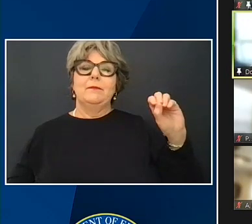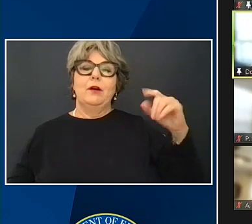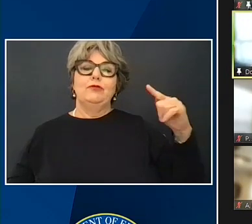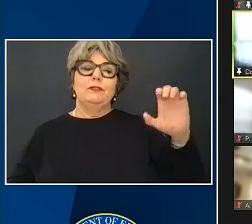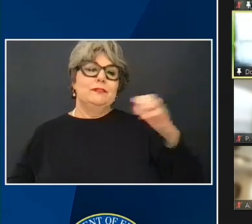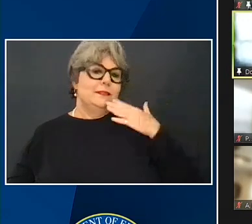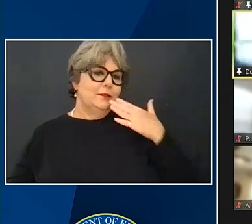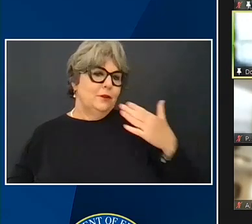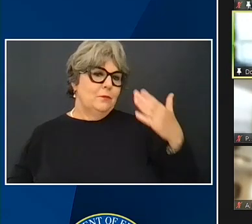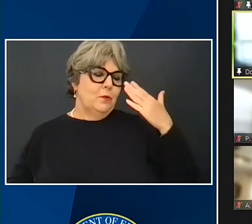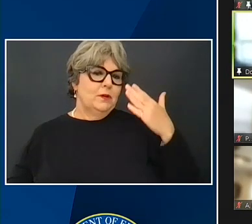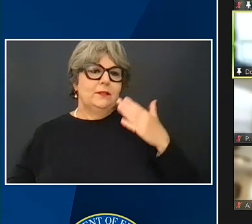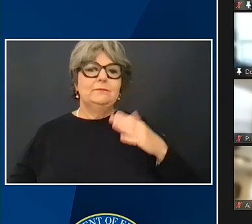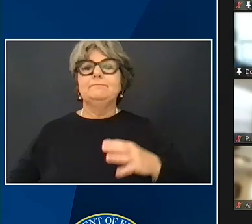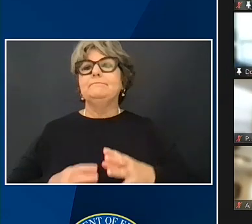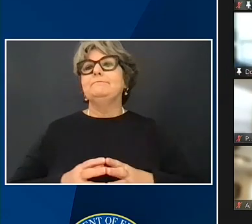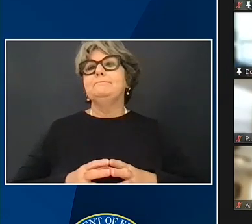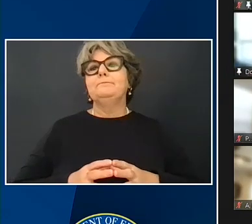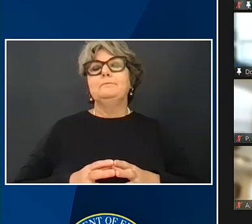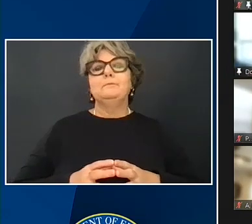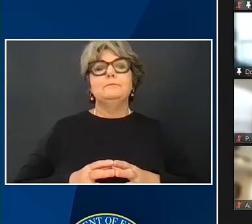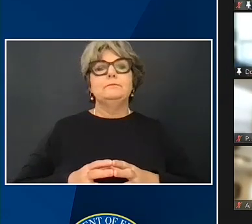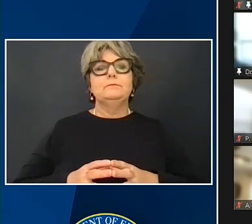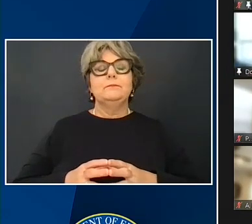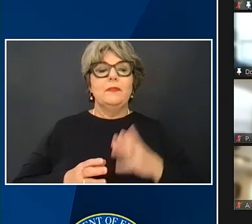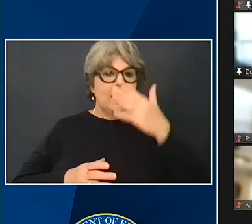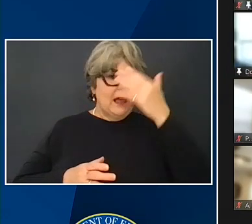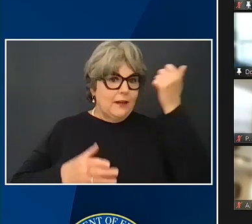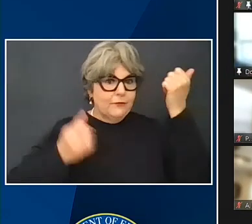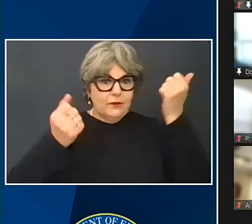Good morning, Donna. Did I forget anyone? Apologies if I did.